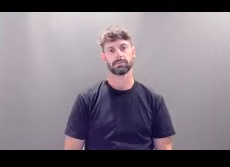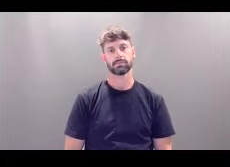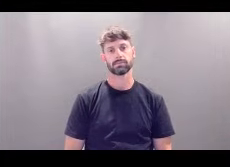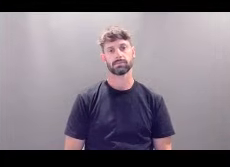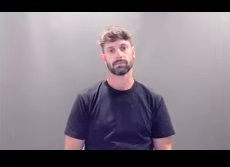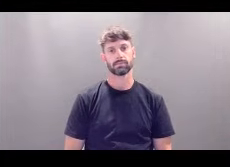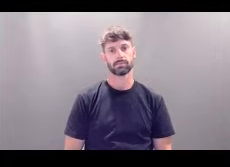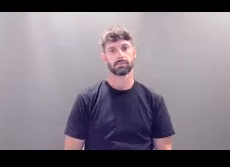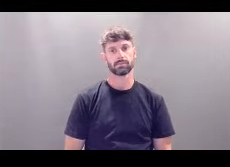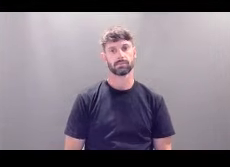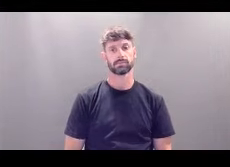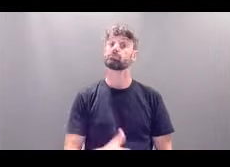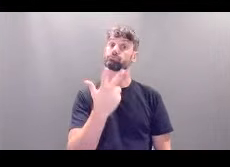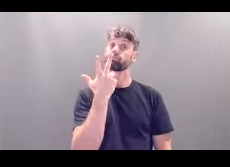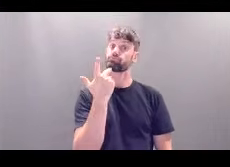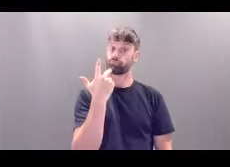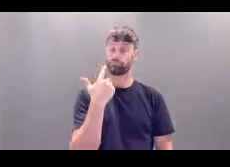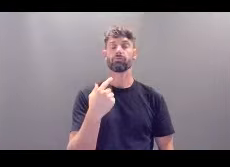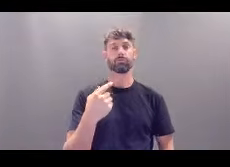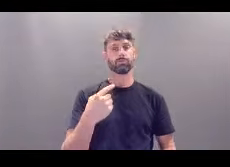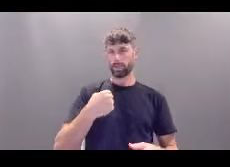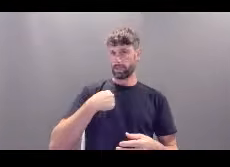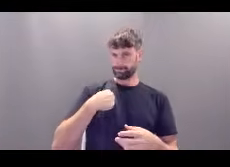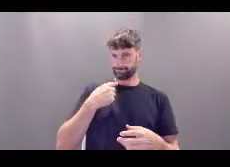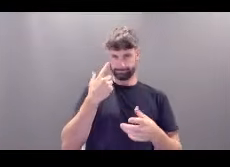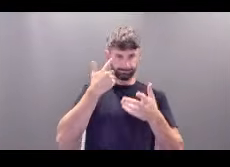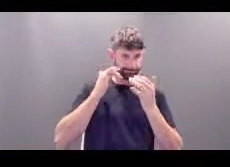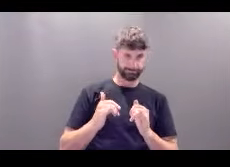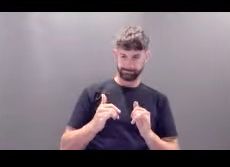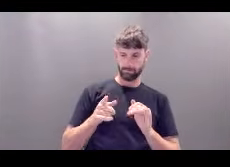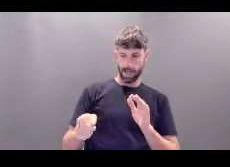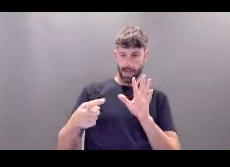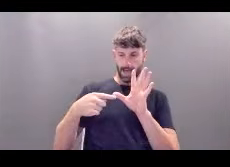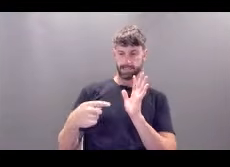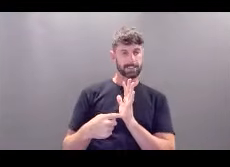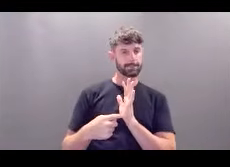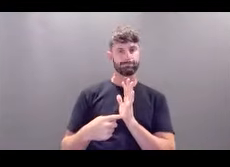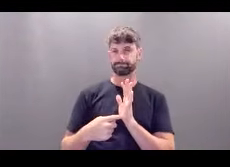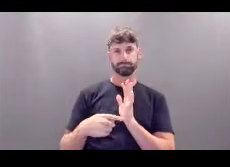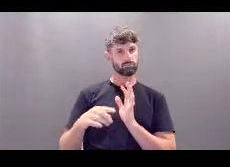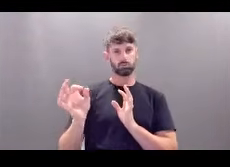If we decide AT supports don't meet all NDIS funding